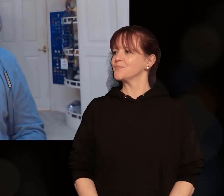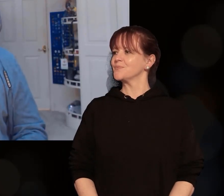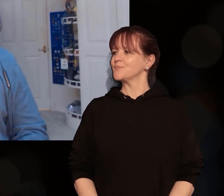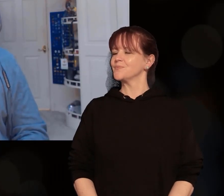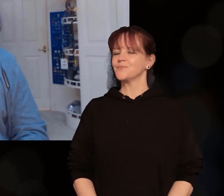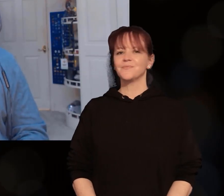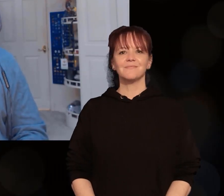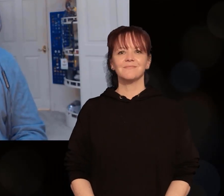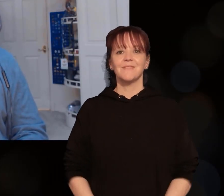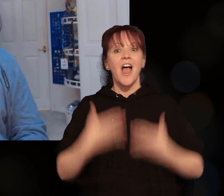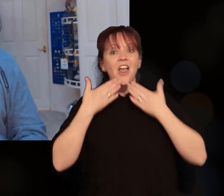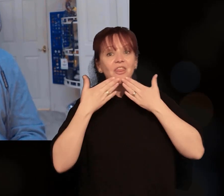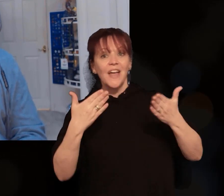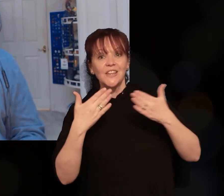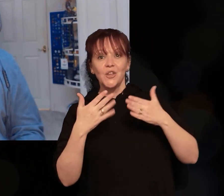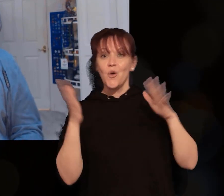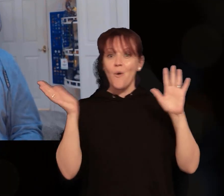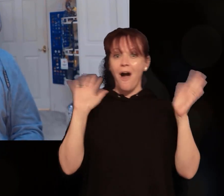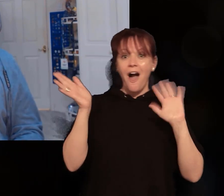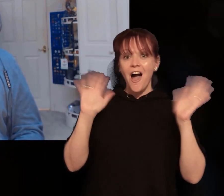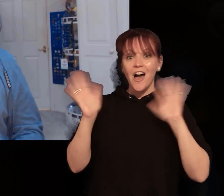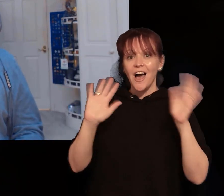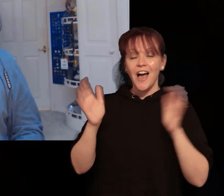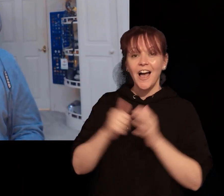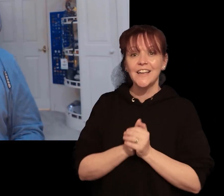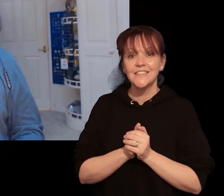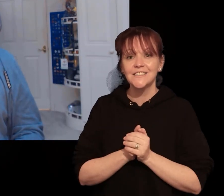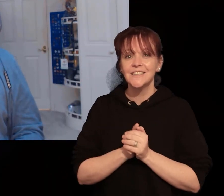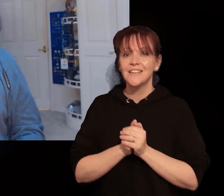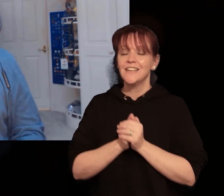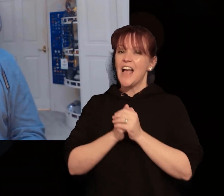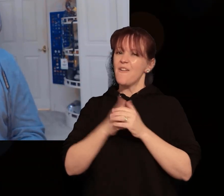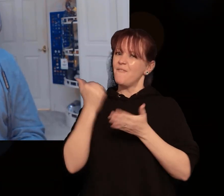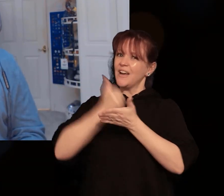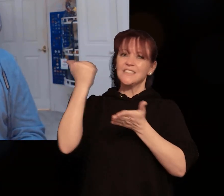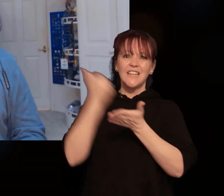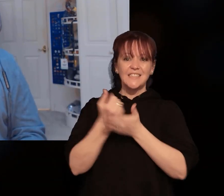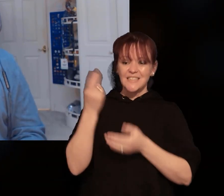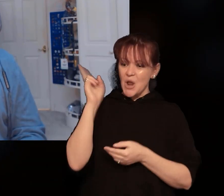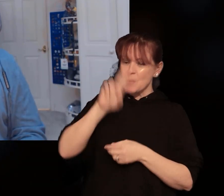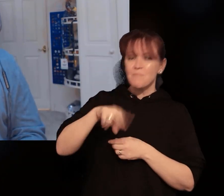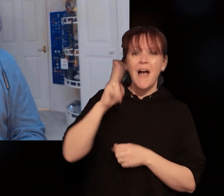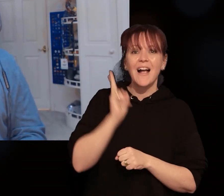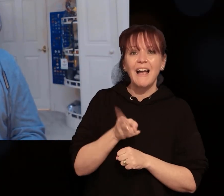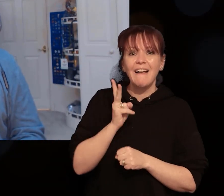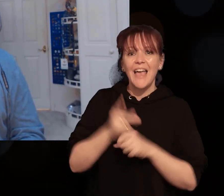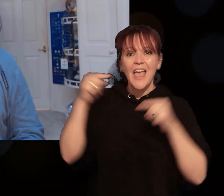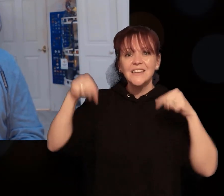Thank you Steve, and hello everybody! It is brilliant to be back once again for another year of awards!